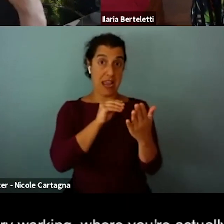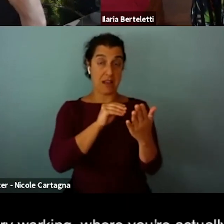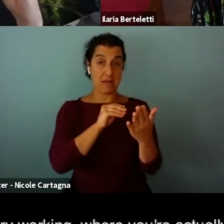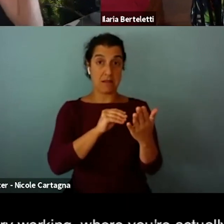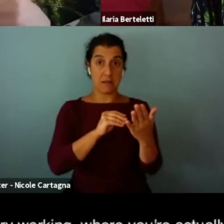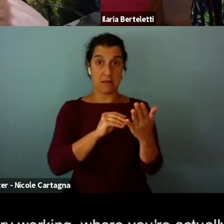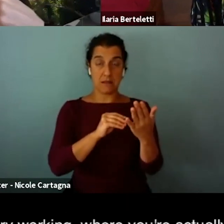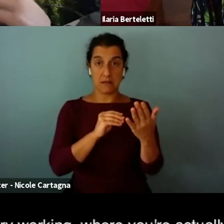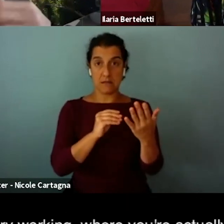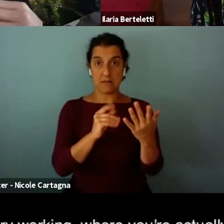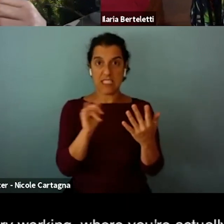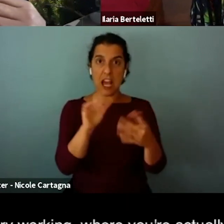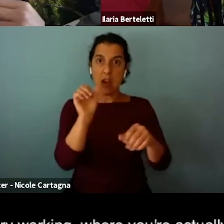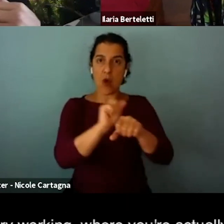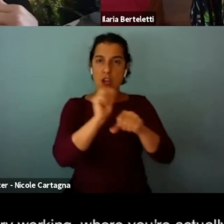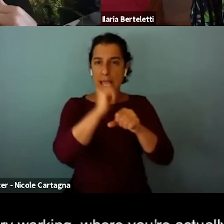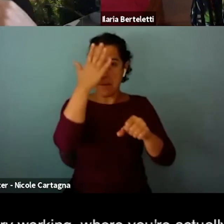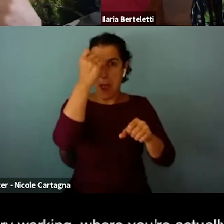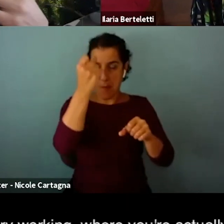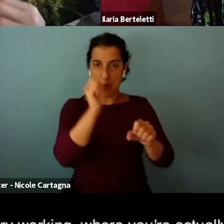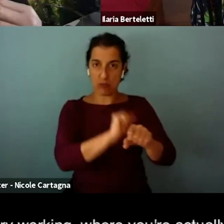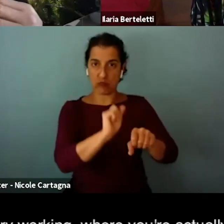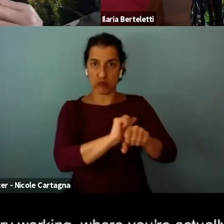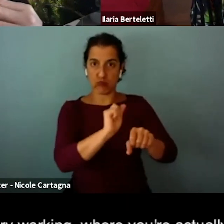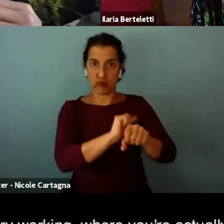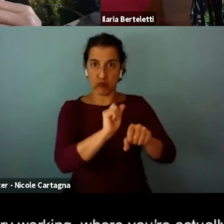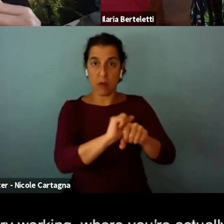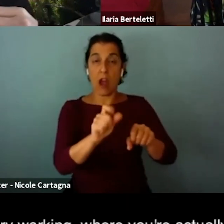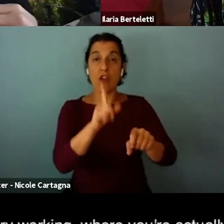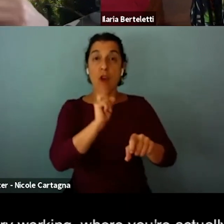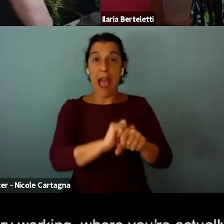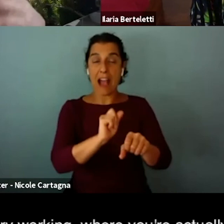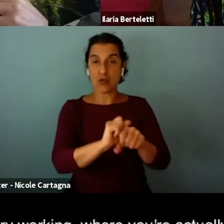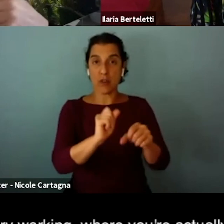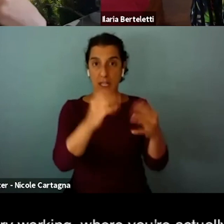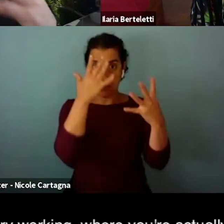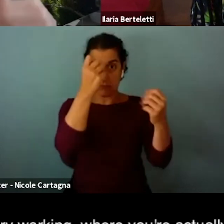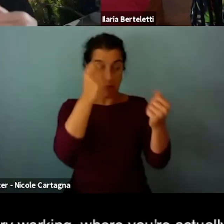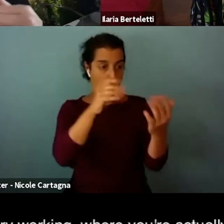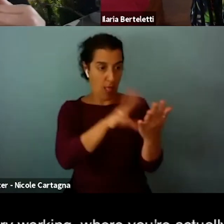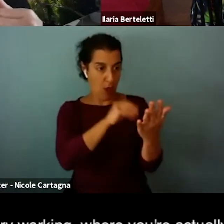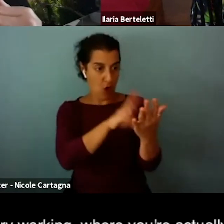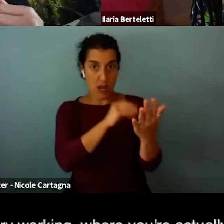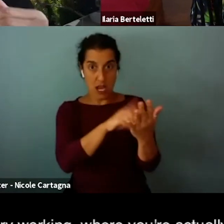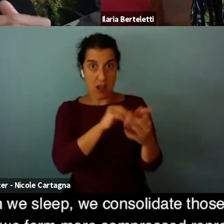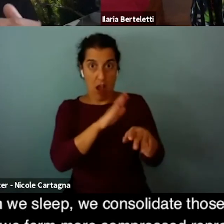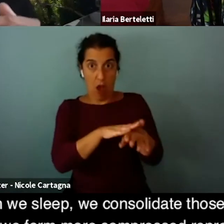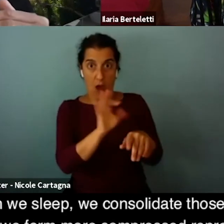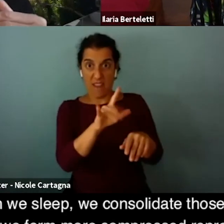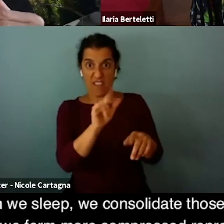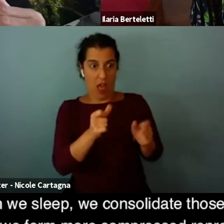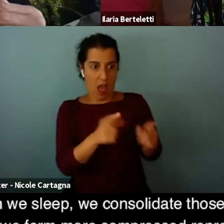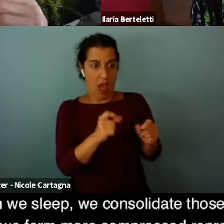the working memory working where you're you're actually learning things on the fly but then when